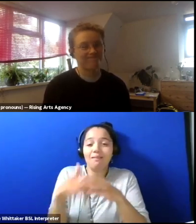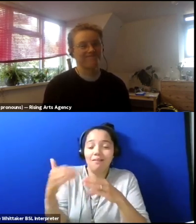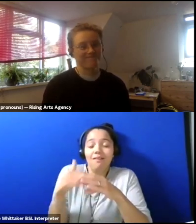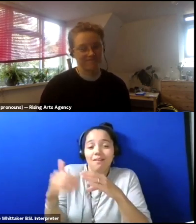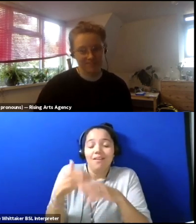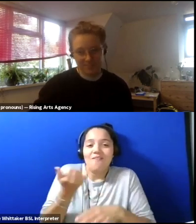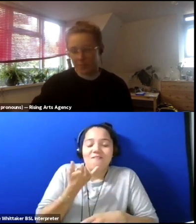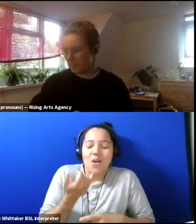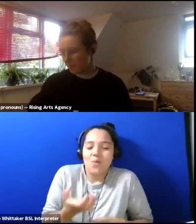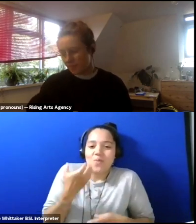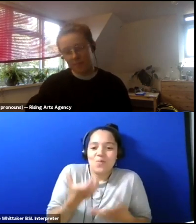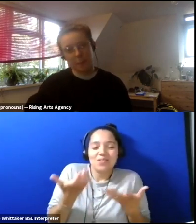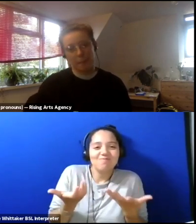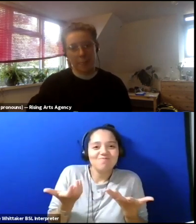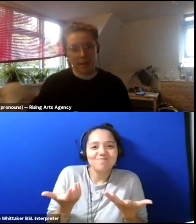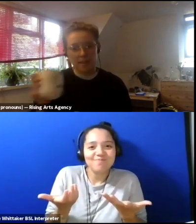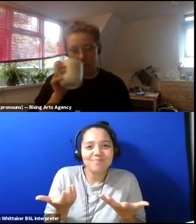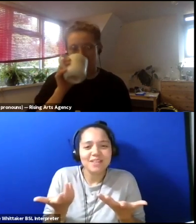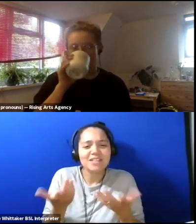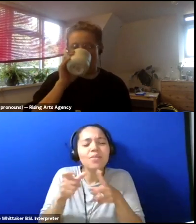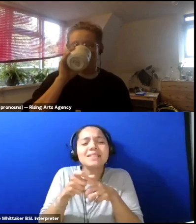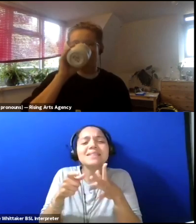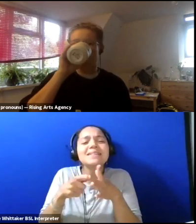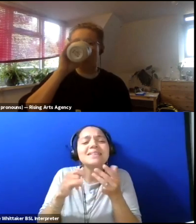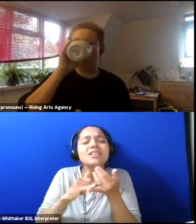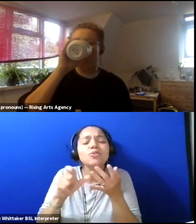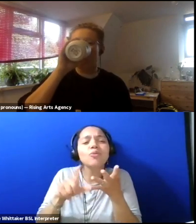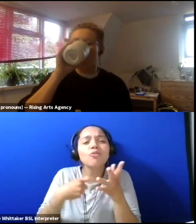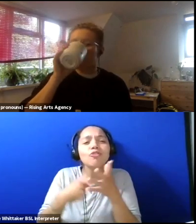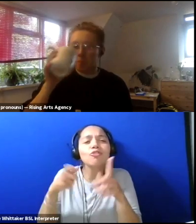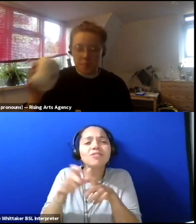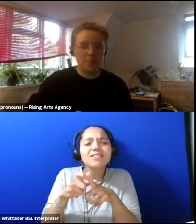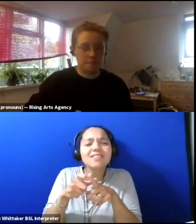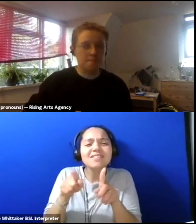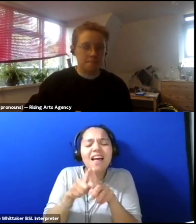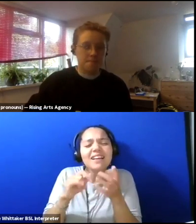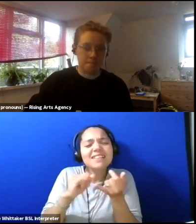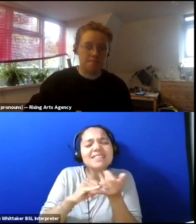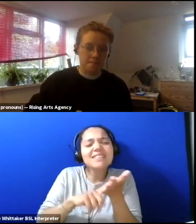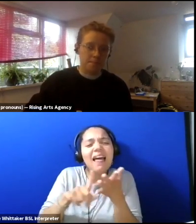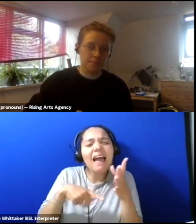So there is a Discord which functions like... Slack I think it's called?